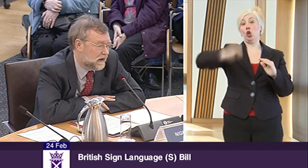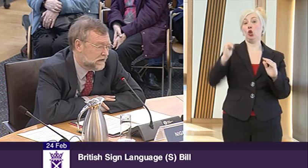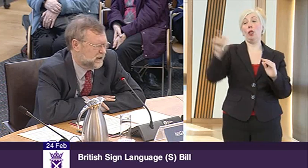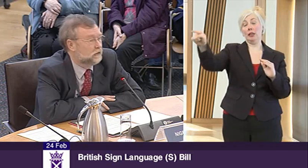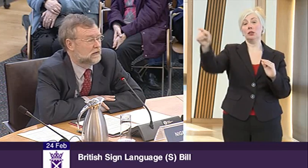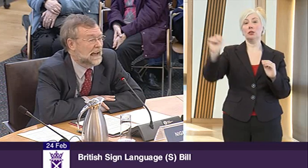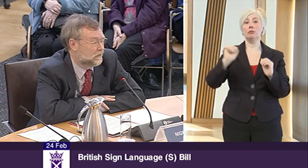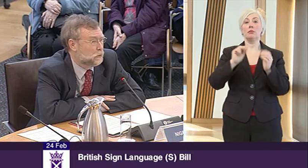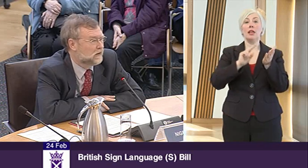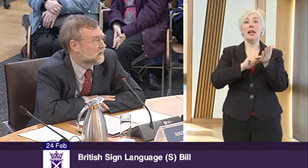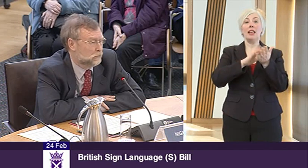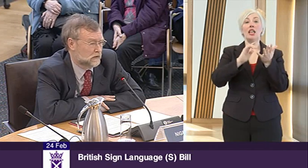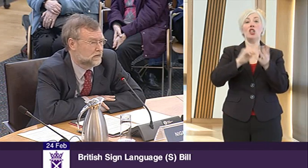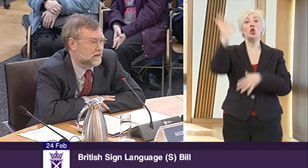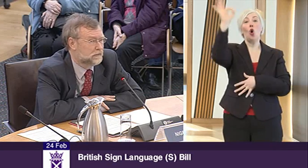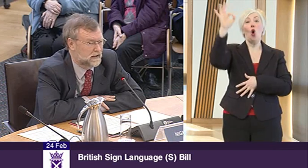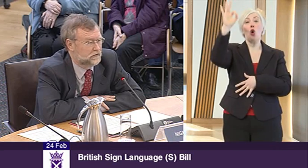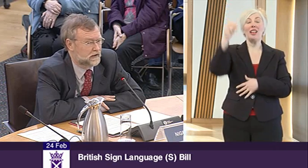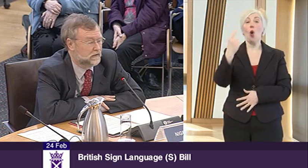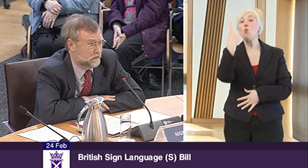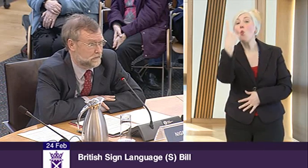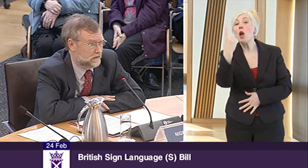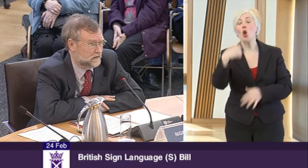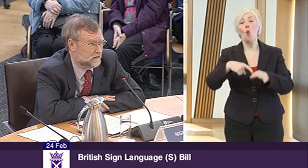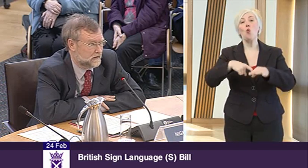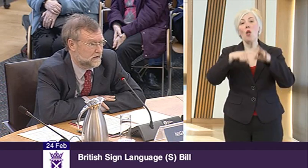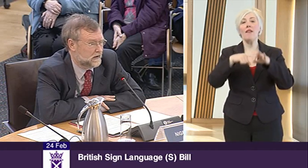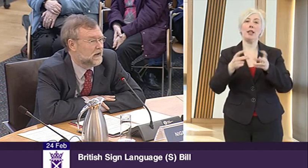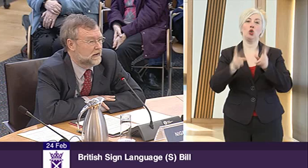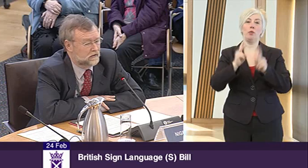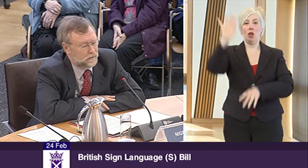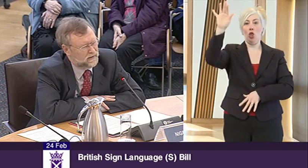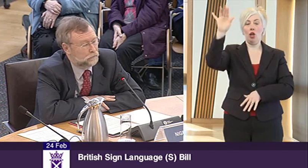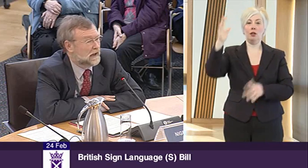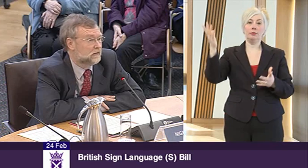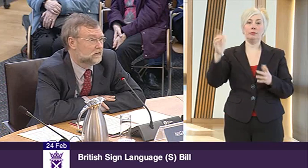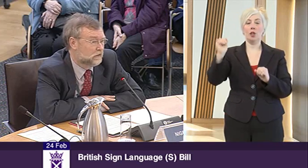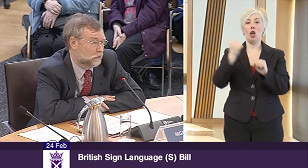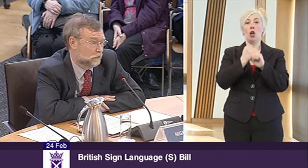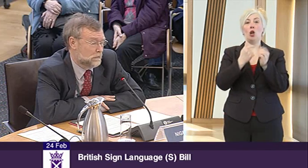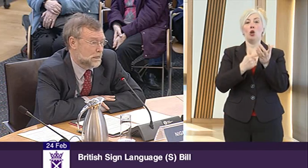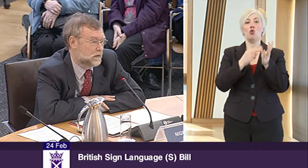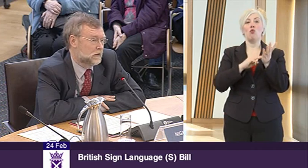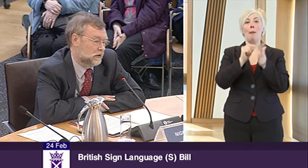can say that NHS Orkney has one qualified BSL interpreter and NHS Grampian has four,